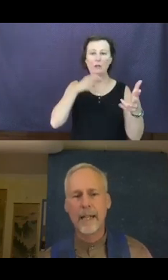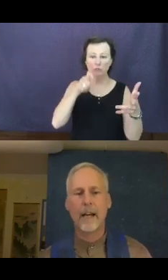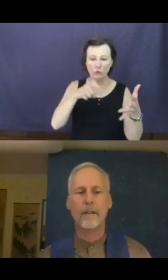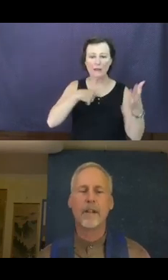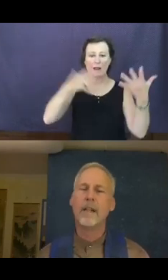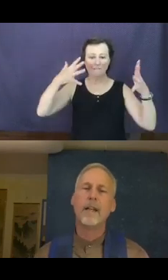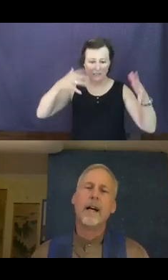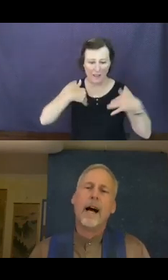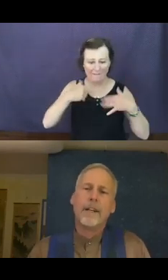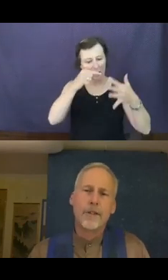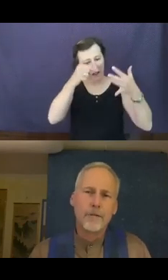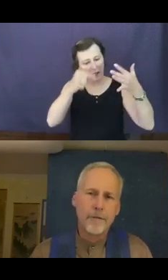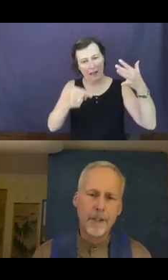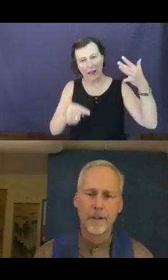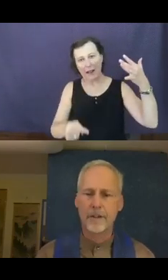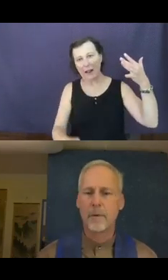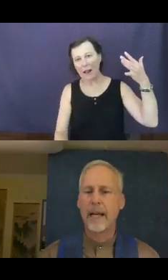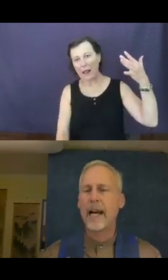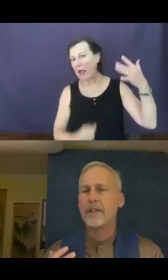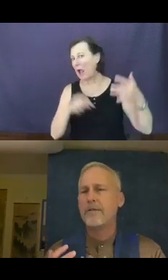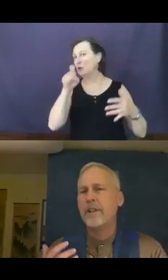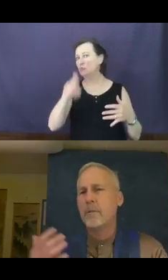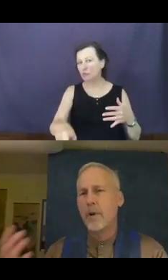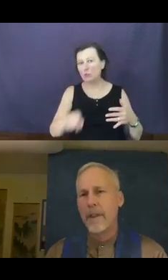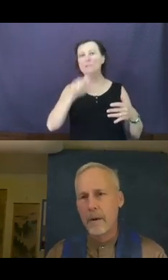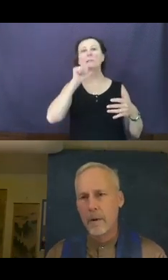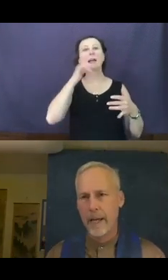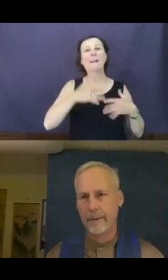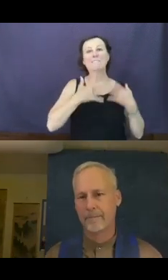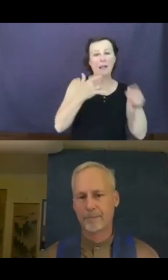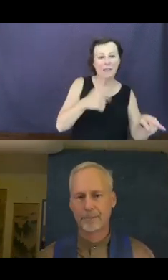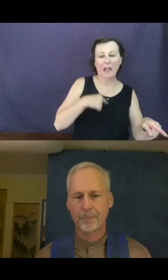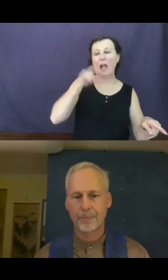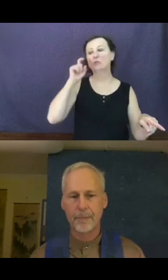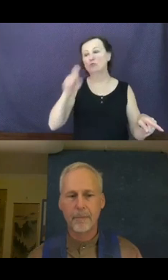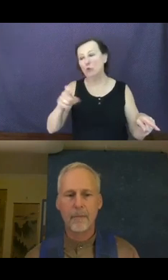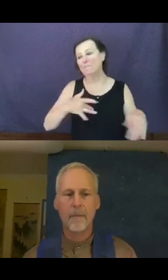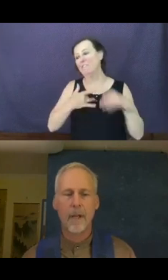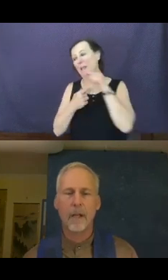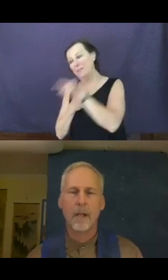have. I shouldn't feel this way. I should feel more that way.